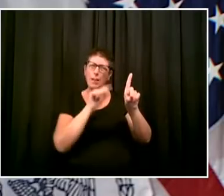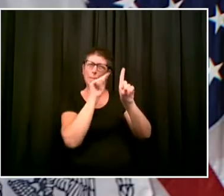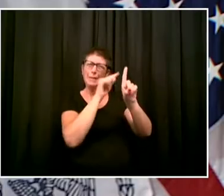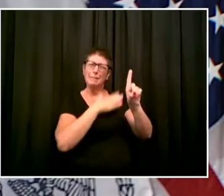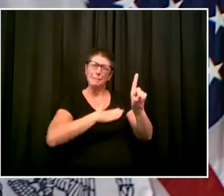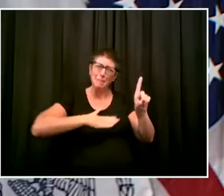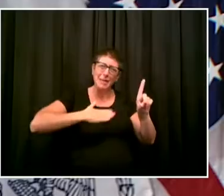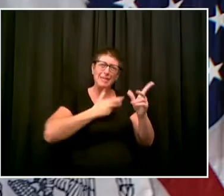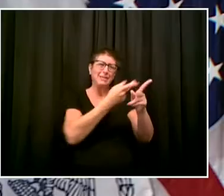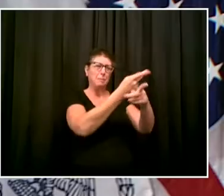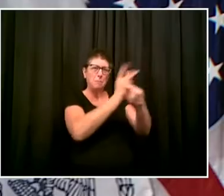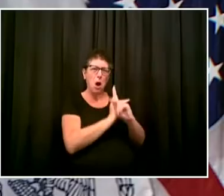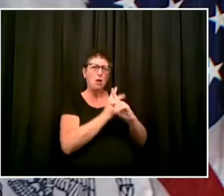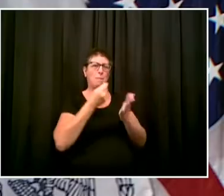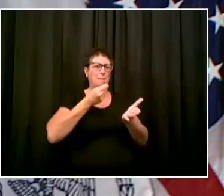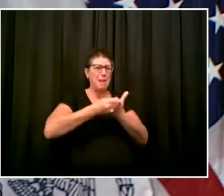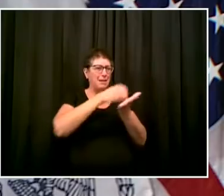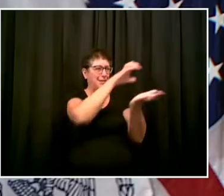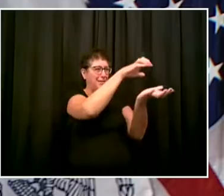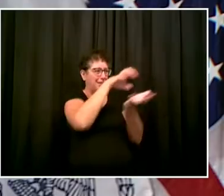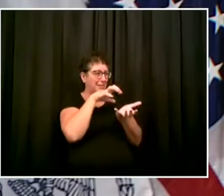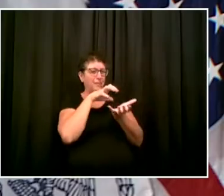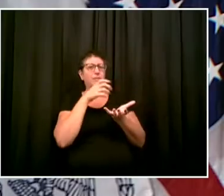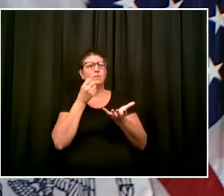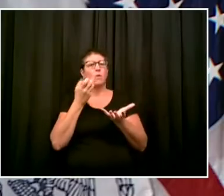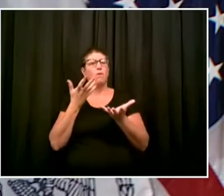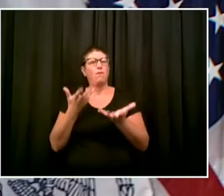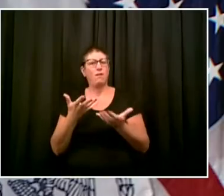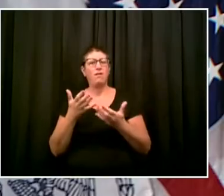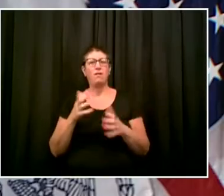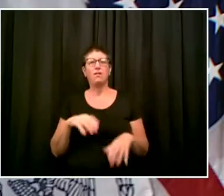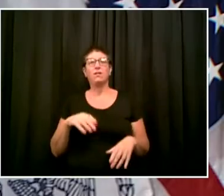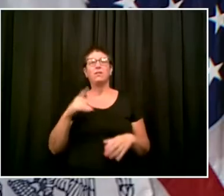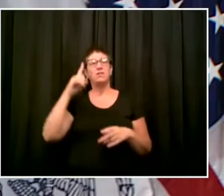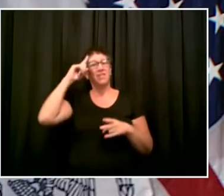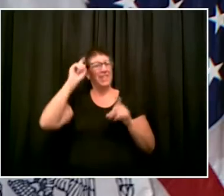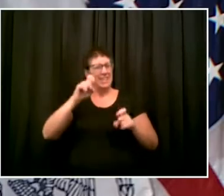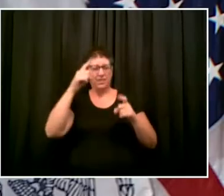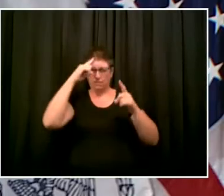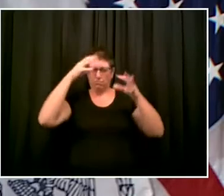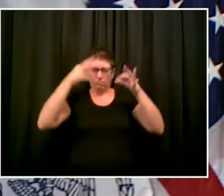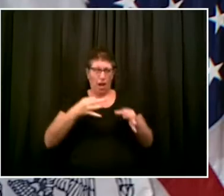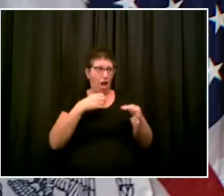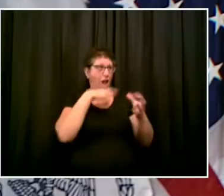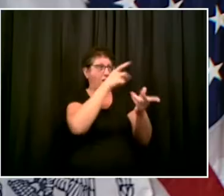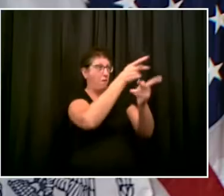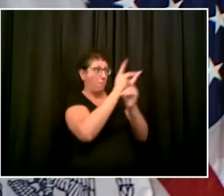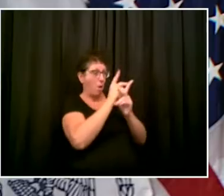ADDRESS LONG- TERM BORROWNGI. I TINHK IT'S A FAIR REQUEST, BUT IT'S ONE